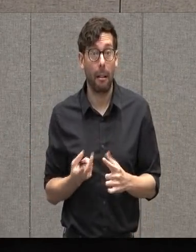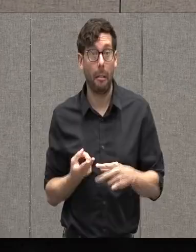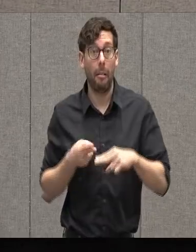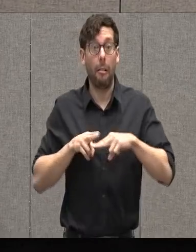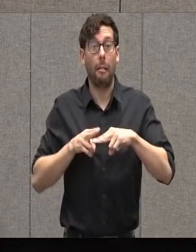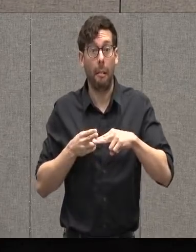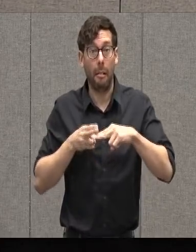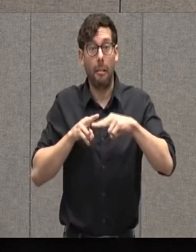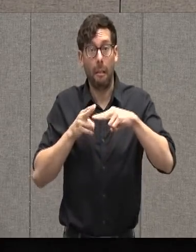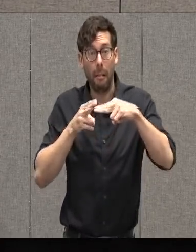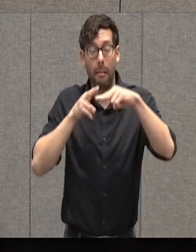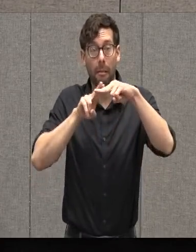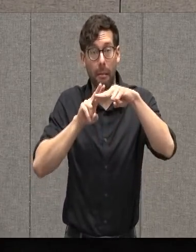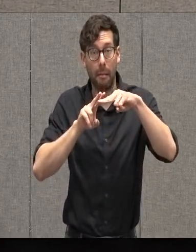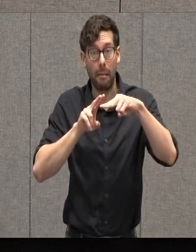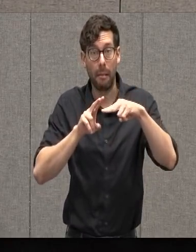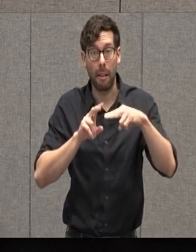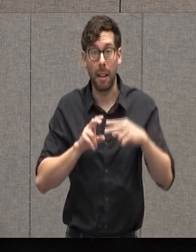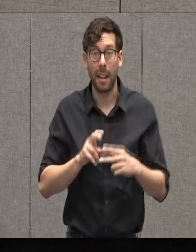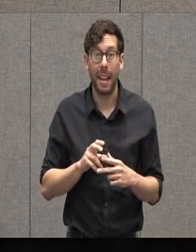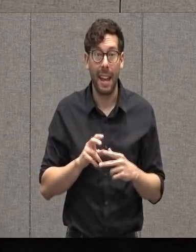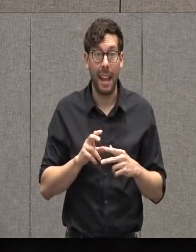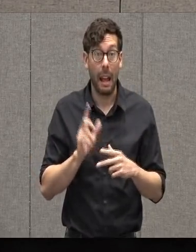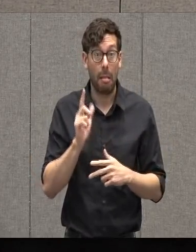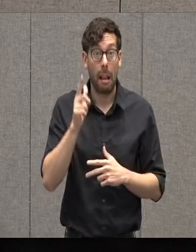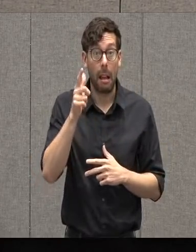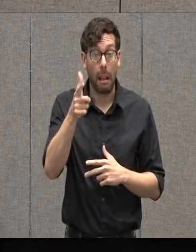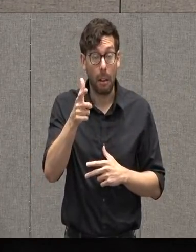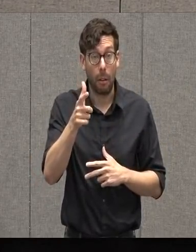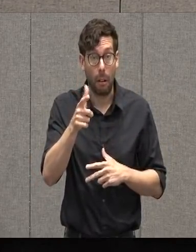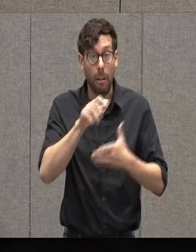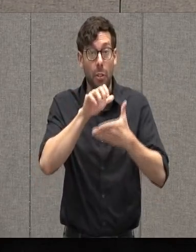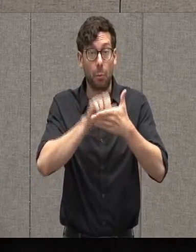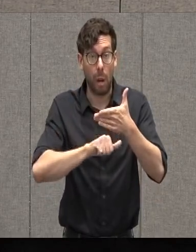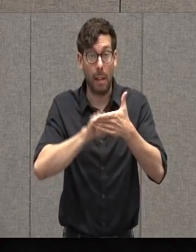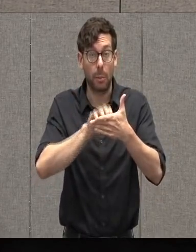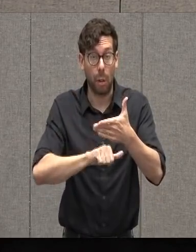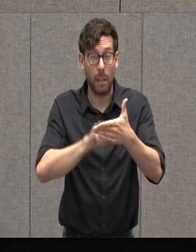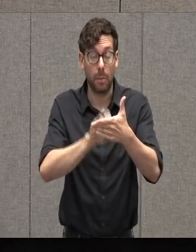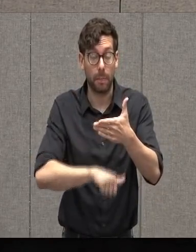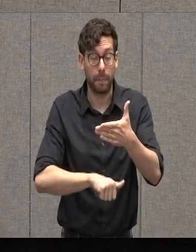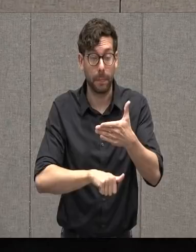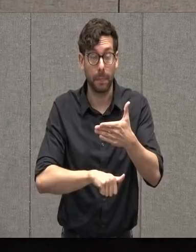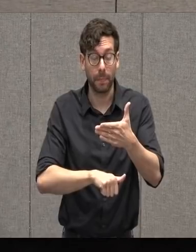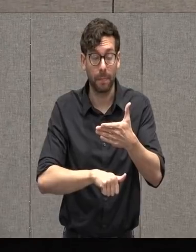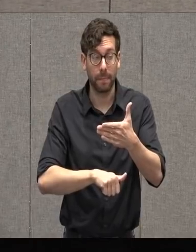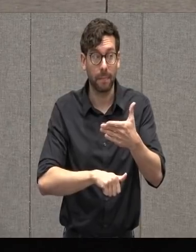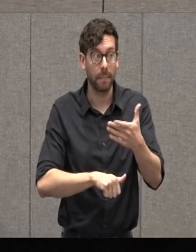And then it started subtracting monsters. Right, it starting counting by ones,